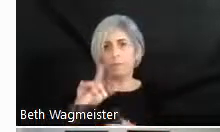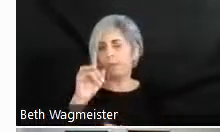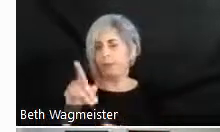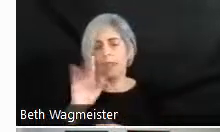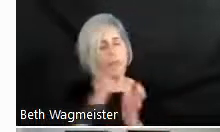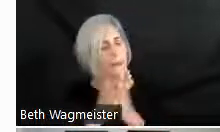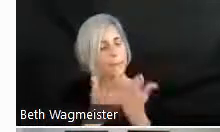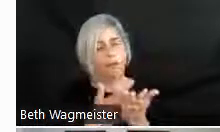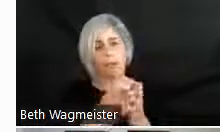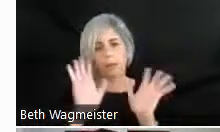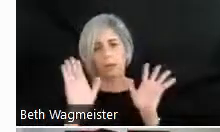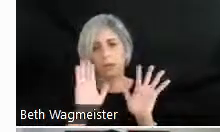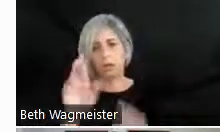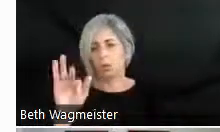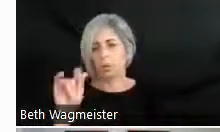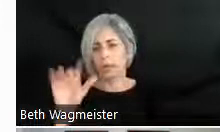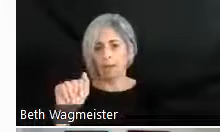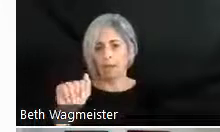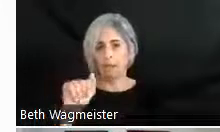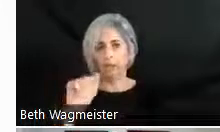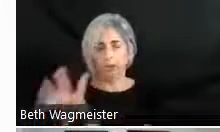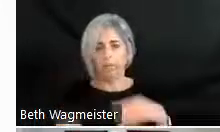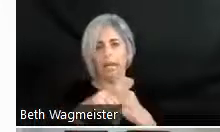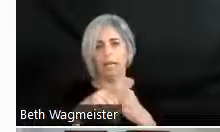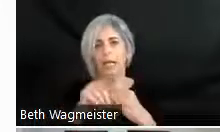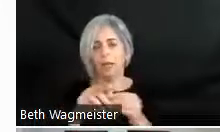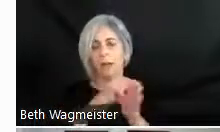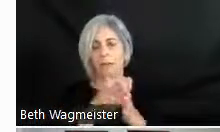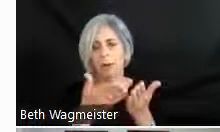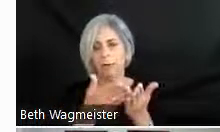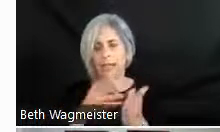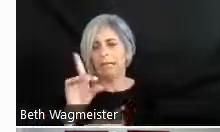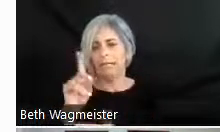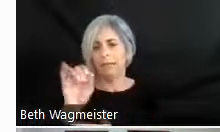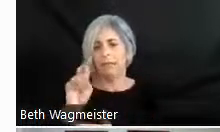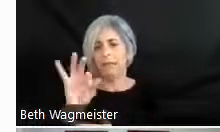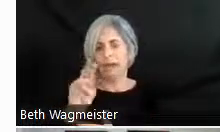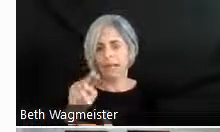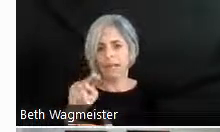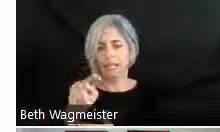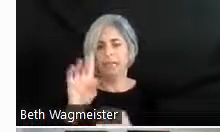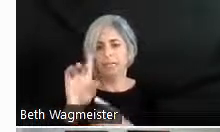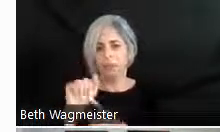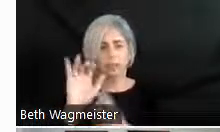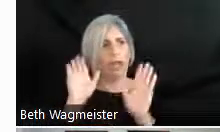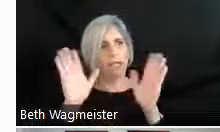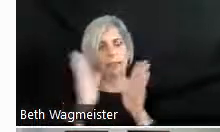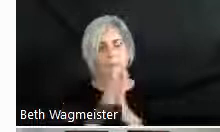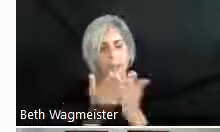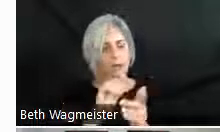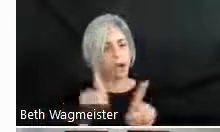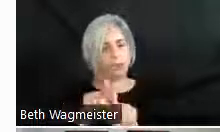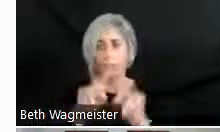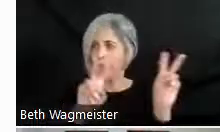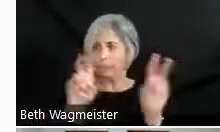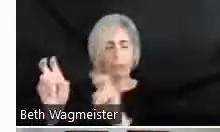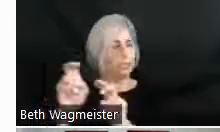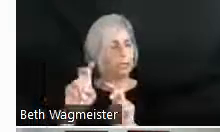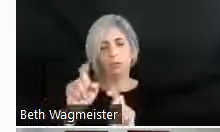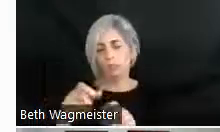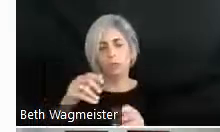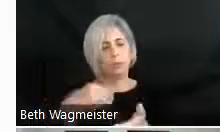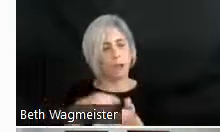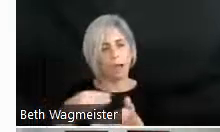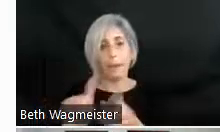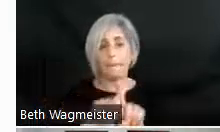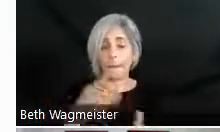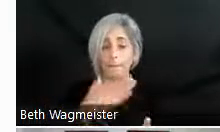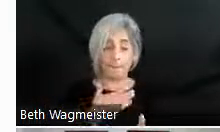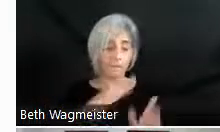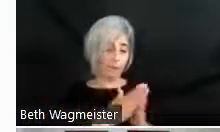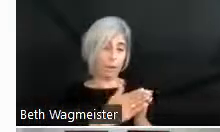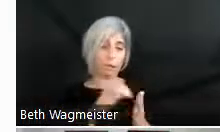do a quick shoutout to Rebecca, she put in Emily Ladau's book called, demystifying disability, excellent book as well. But the book I was talking about, really